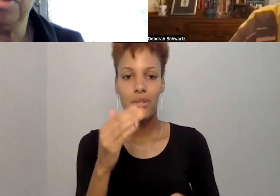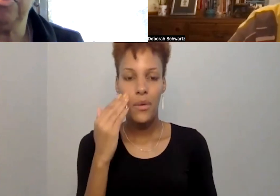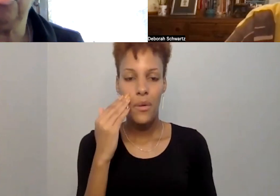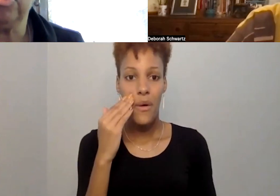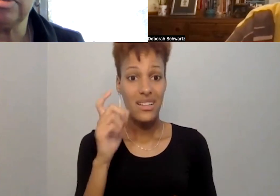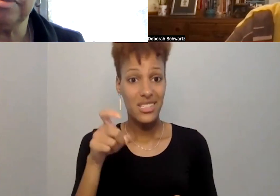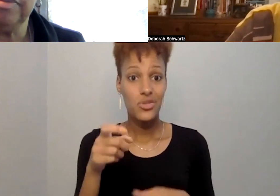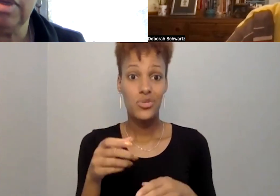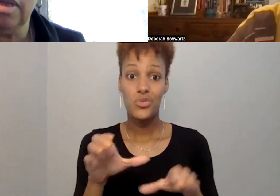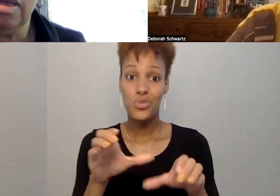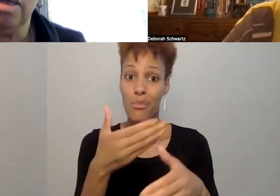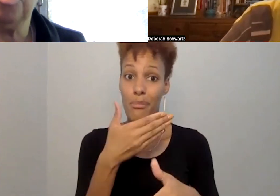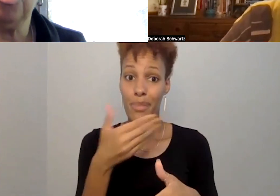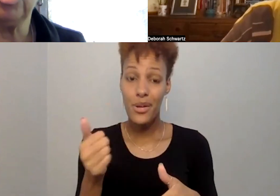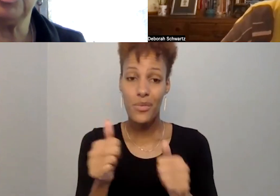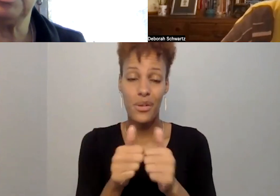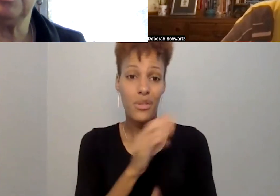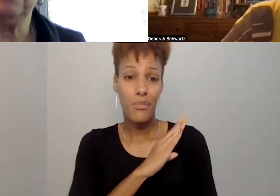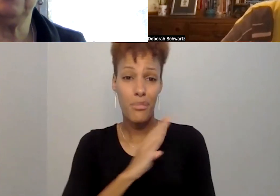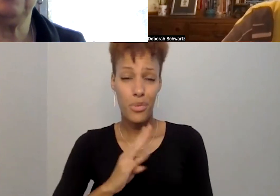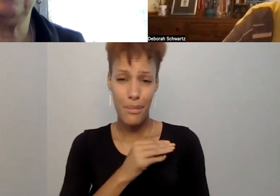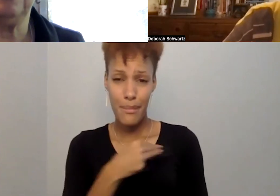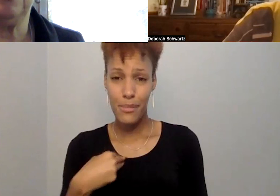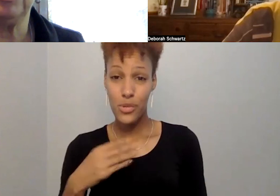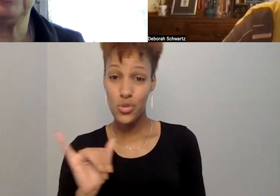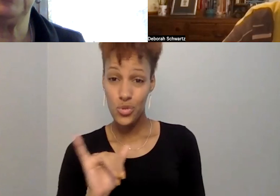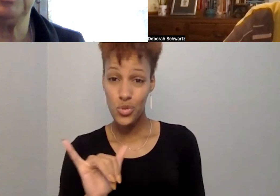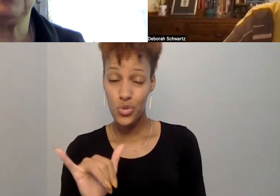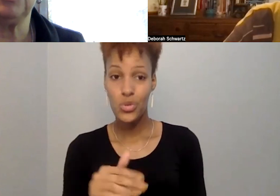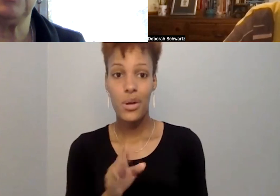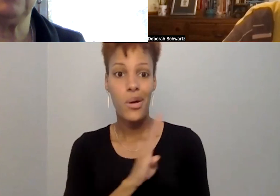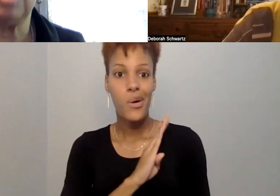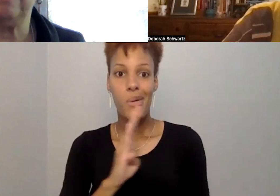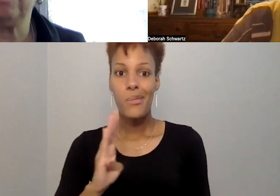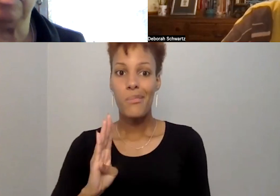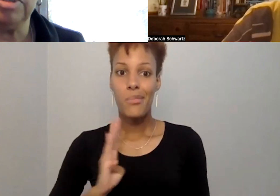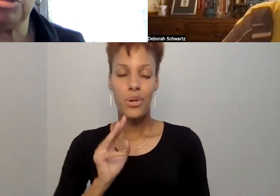do better in boards. Our boards are still- boards of museums are still tied very much